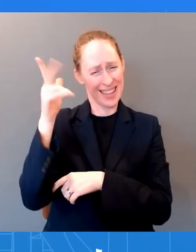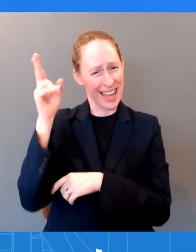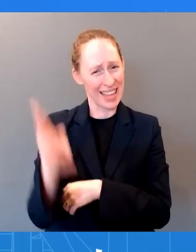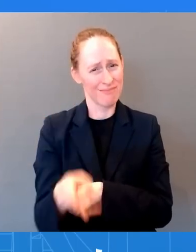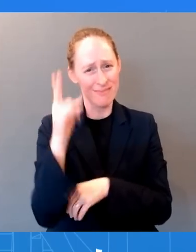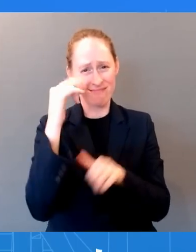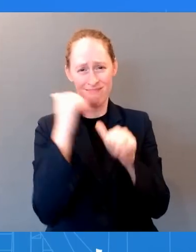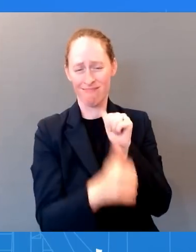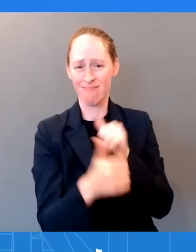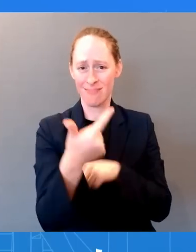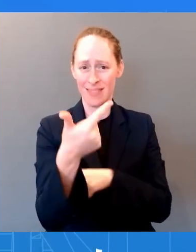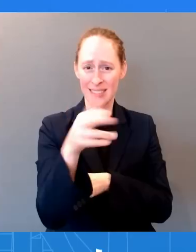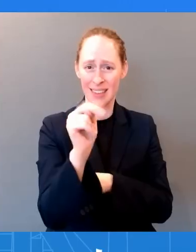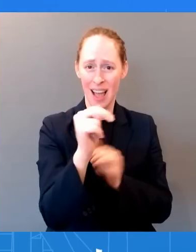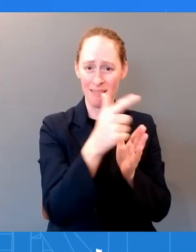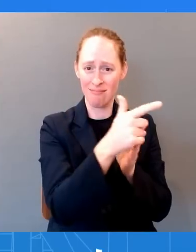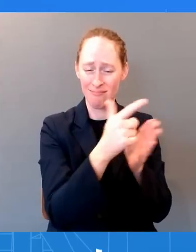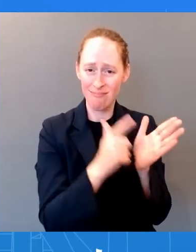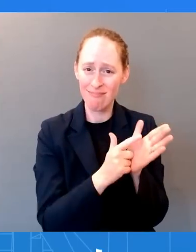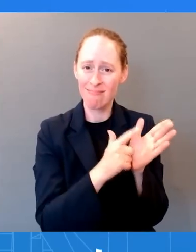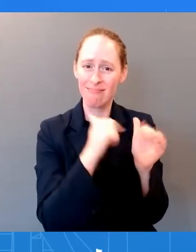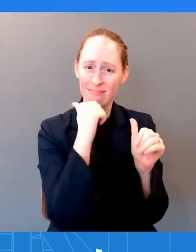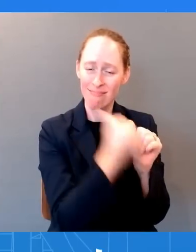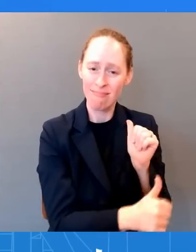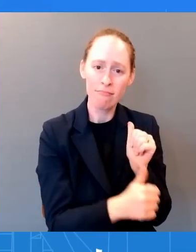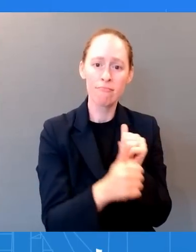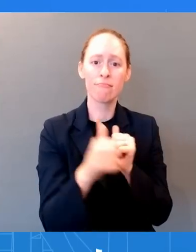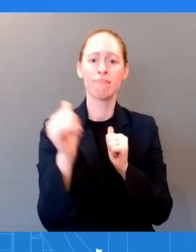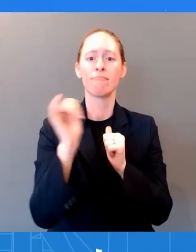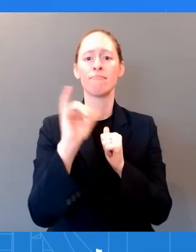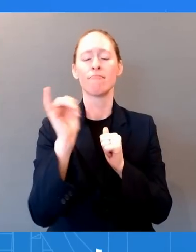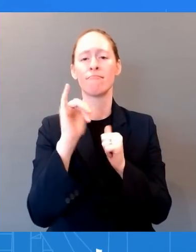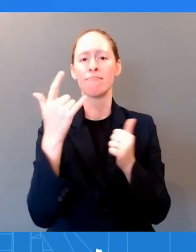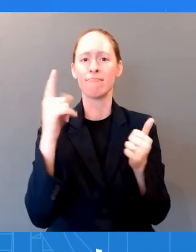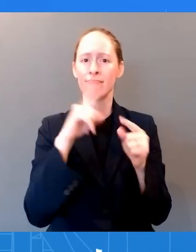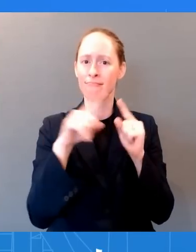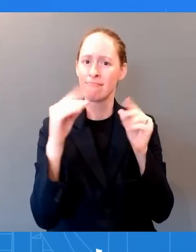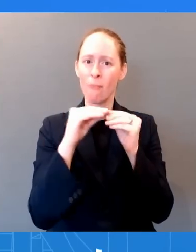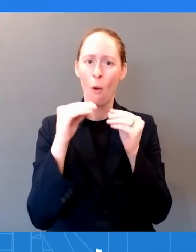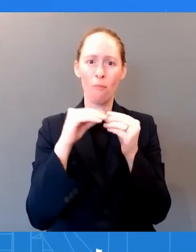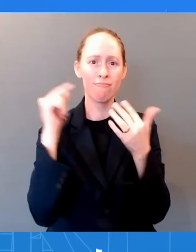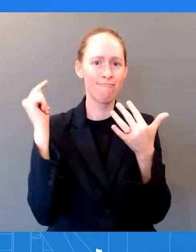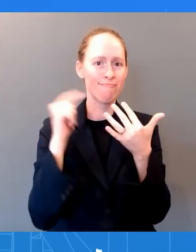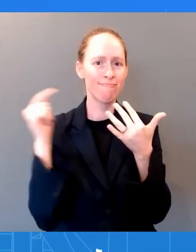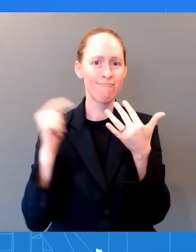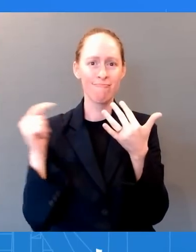and Science Act and bipartisan law. The President will attend a groundbreaking at Intel